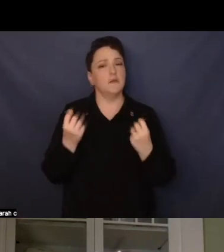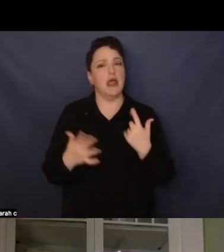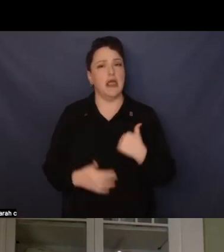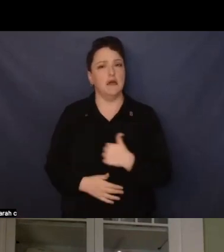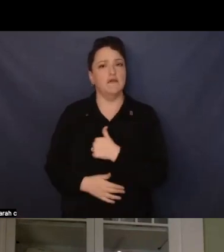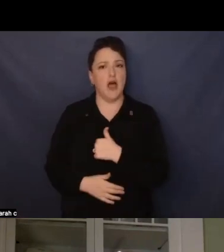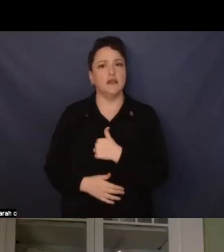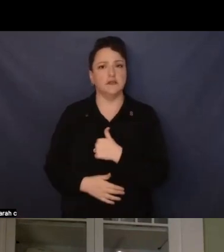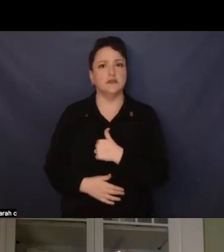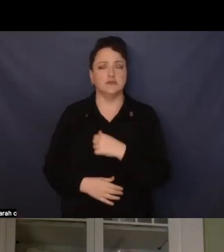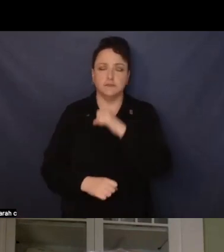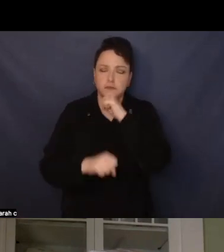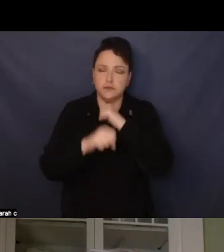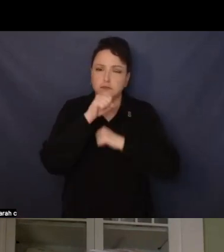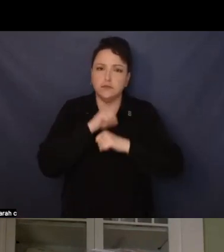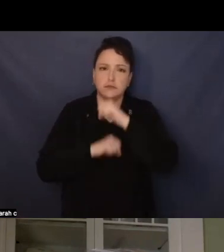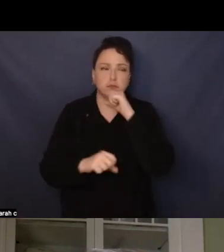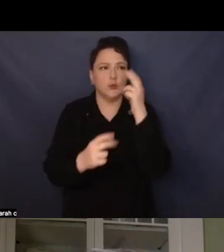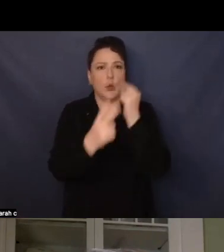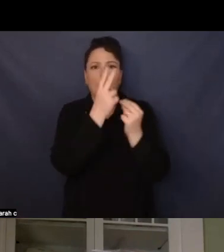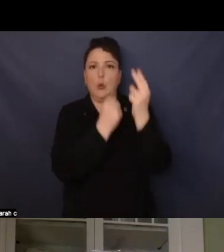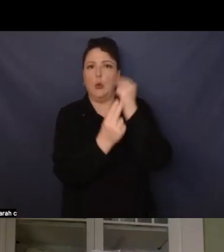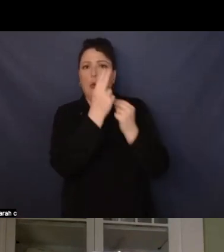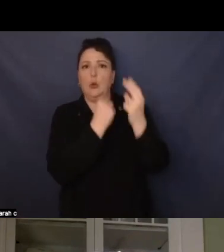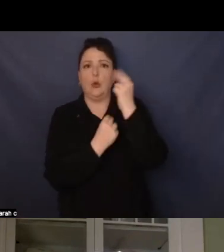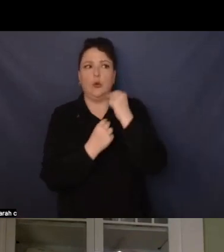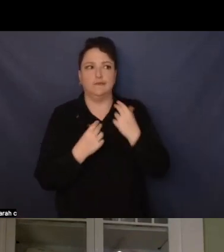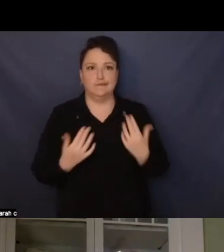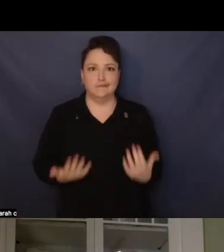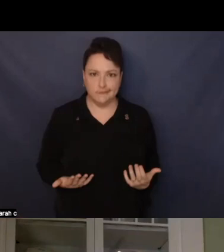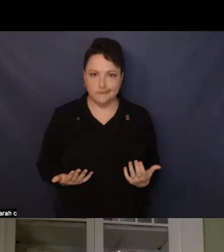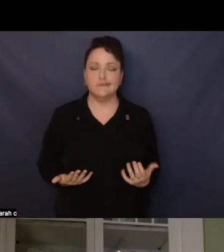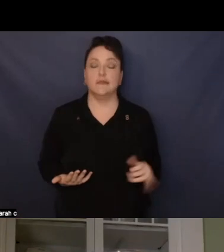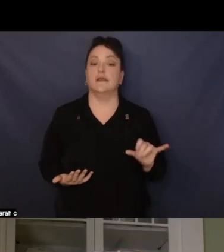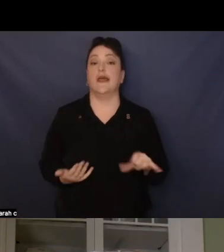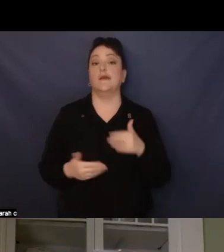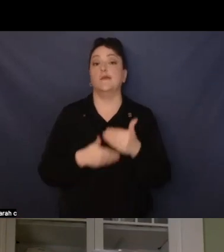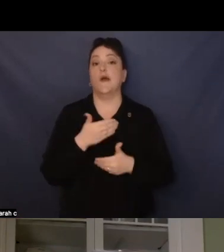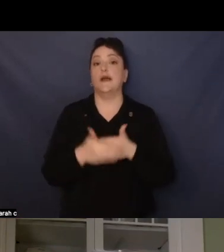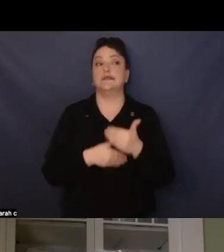it is a process to work through. And so I'm going to talk about some of those. Next slides, please.